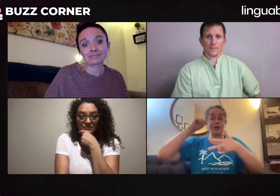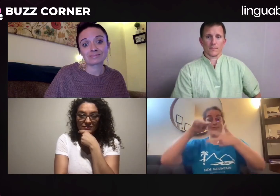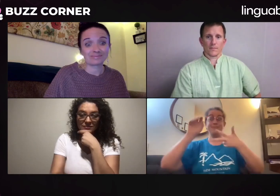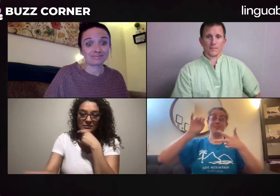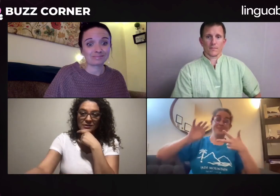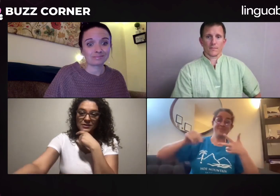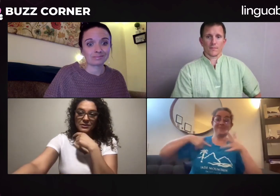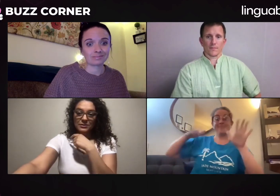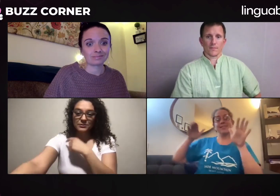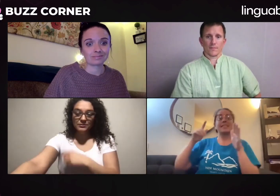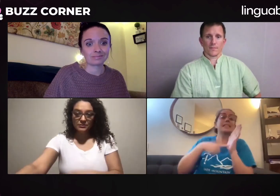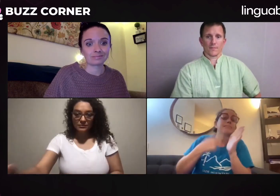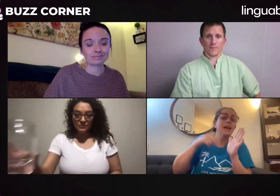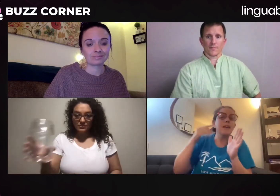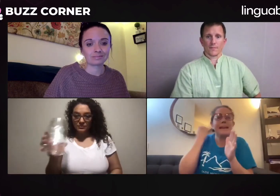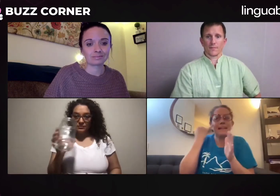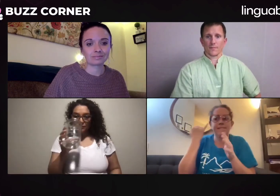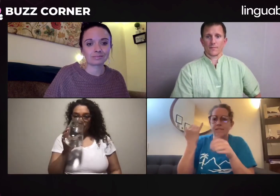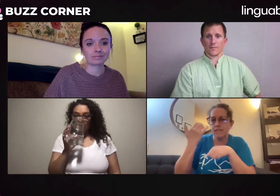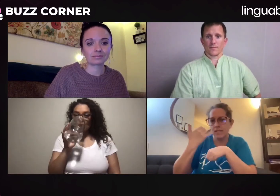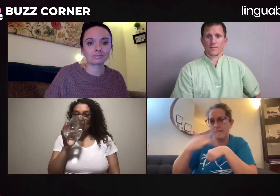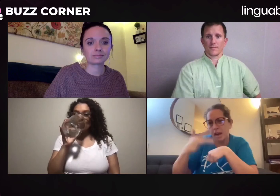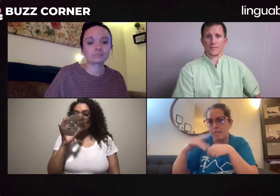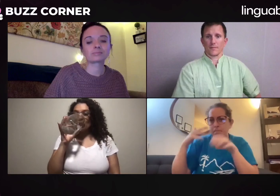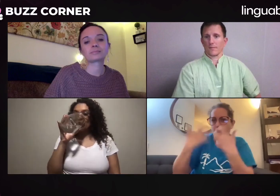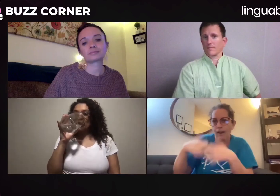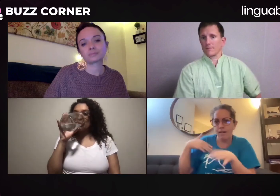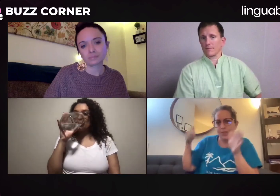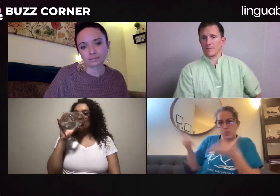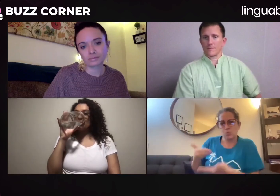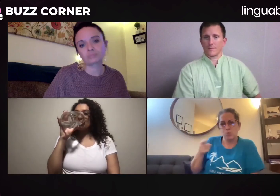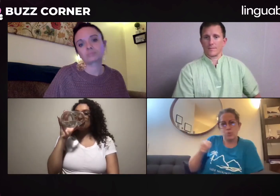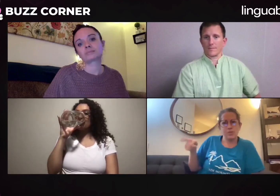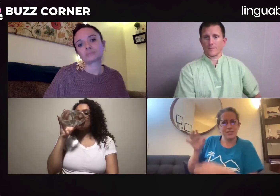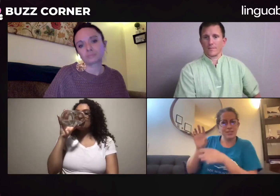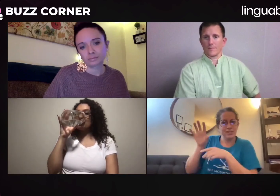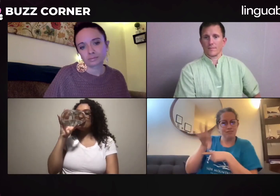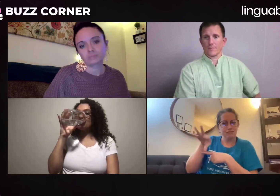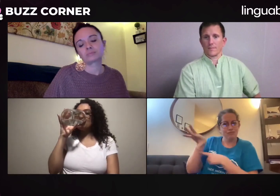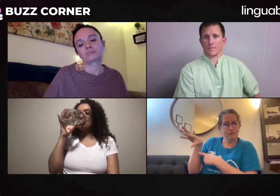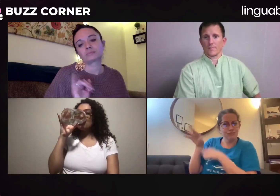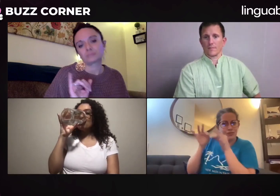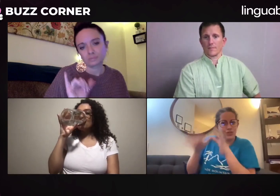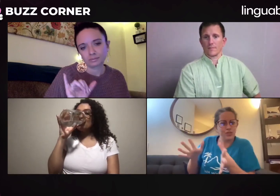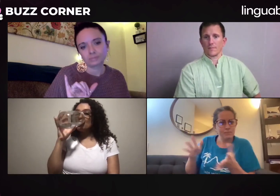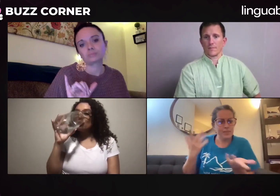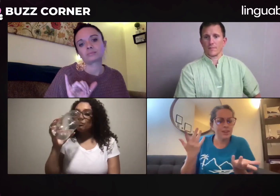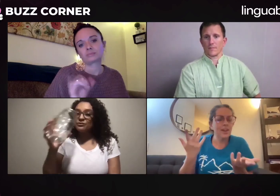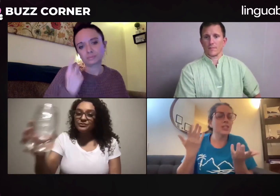advertised in some instances, you know, if we can, I will have the interpreters